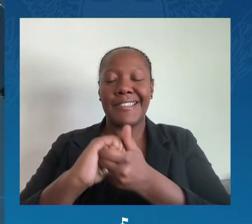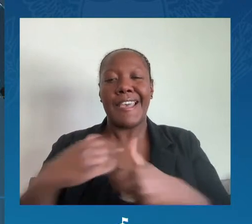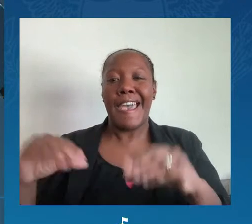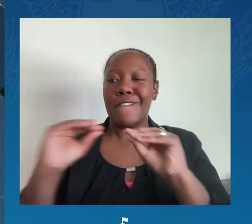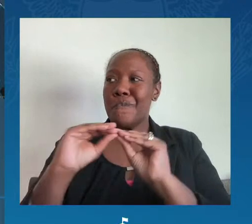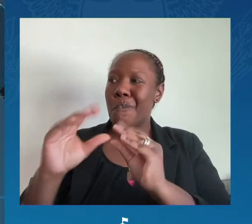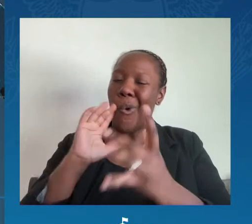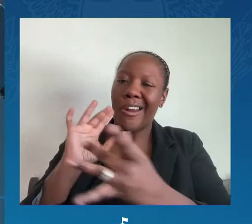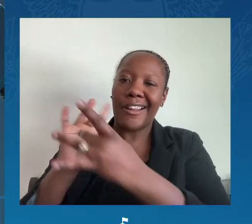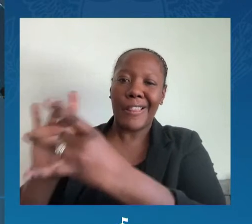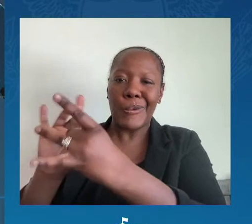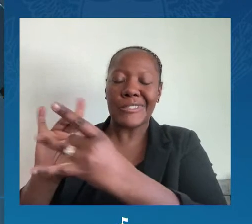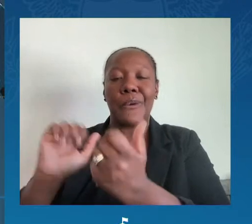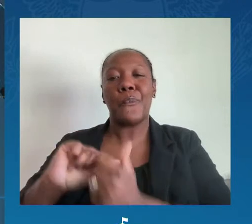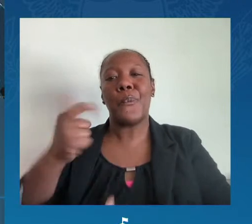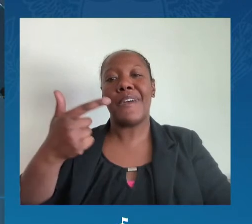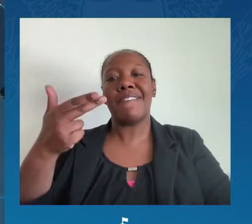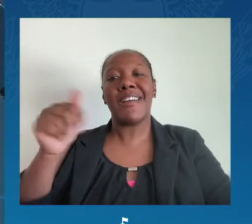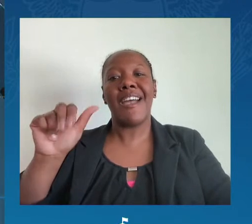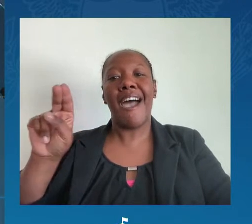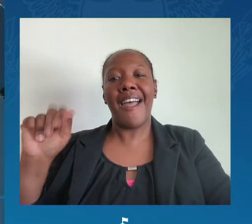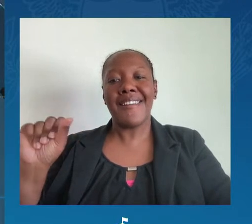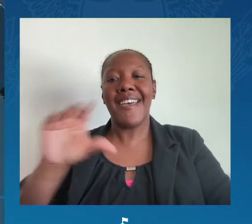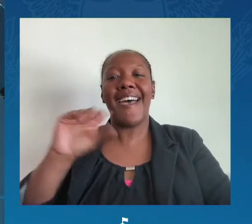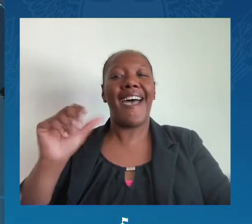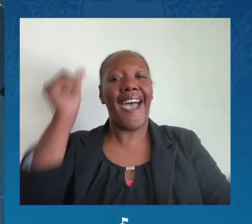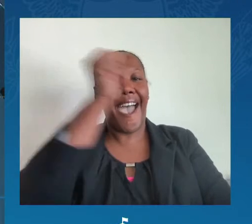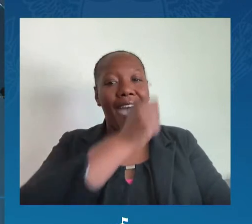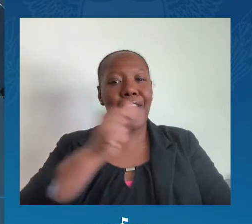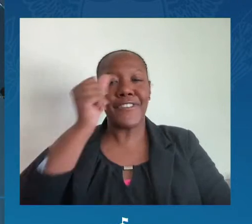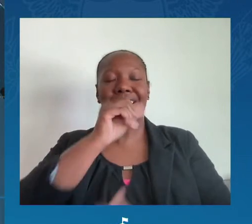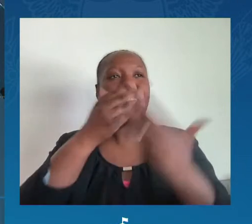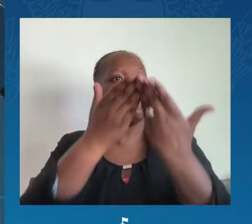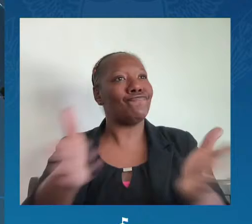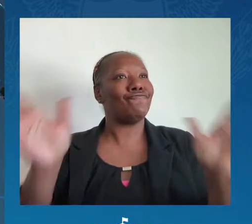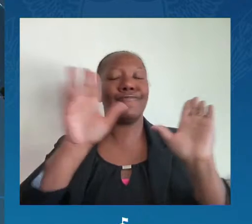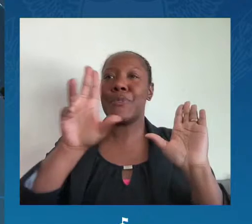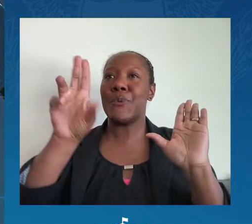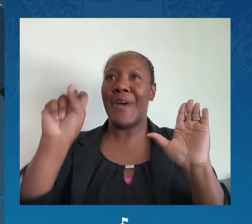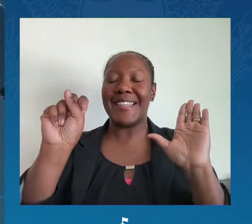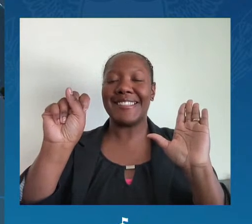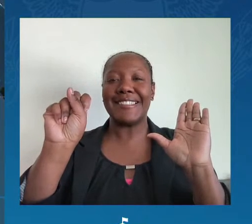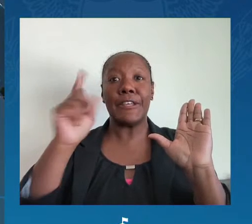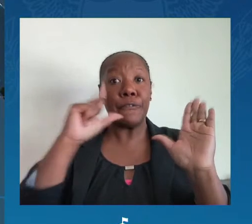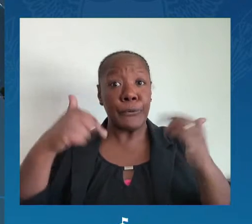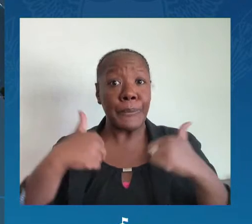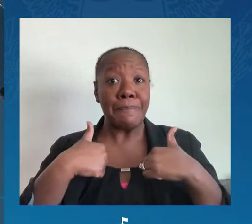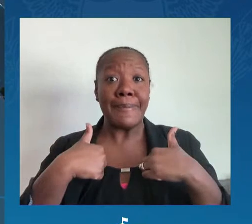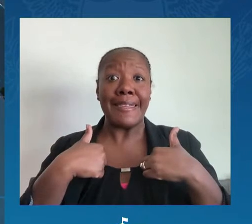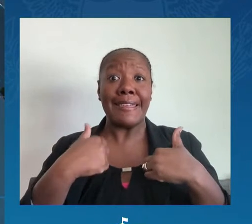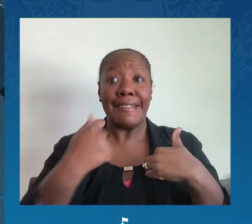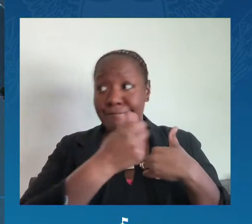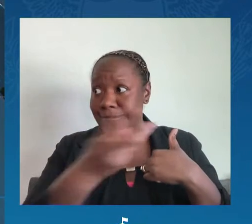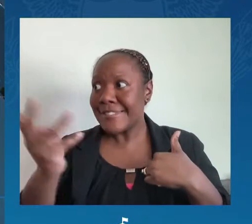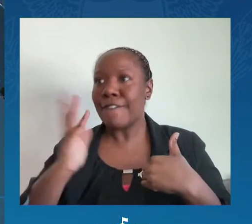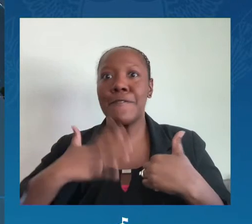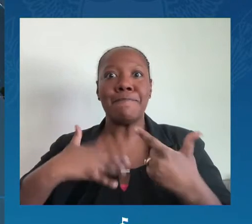Africa more broadly and the United States. For me, a number of my friends had an opportunity to go to the continent